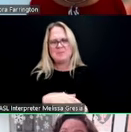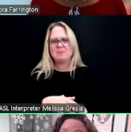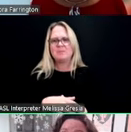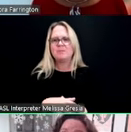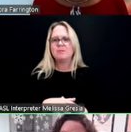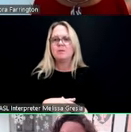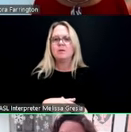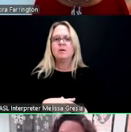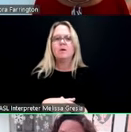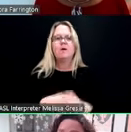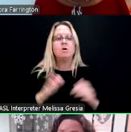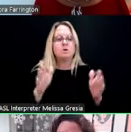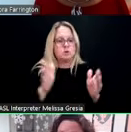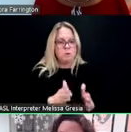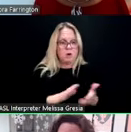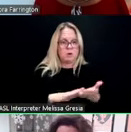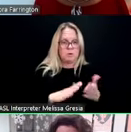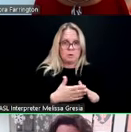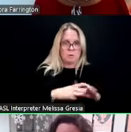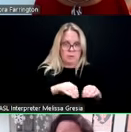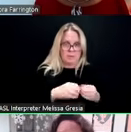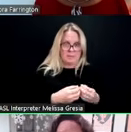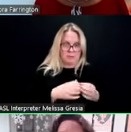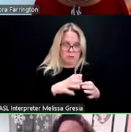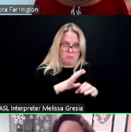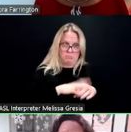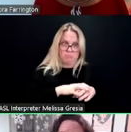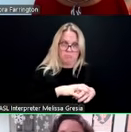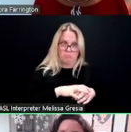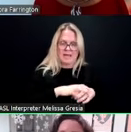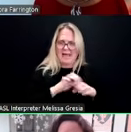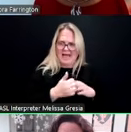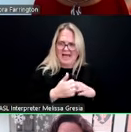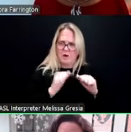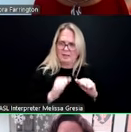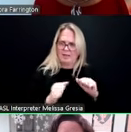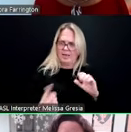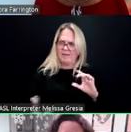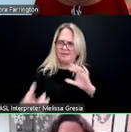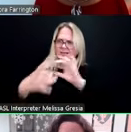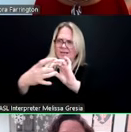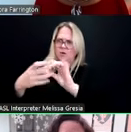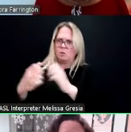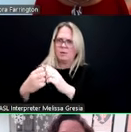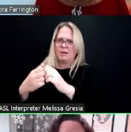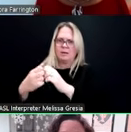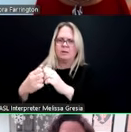for smaller community organizations, how can they get connected to one of the potential Roots Hubs